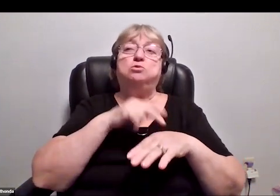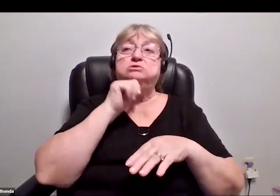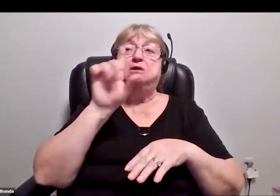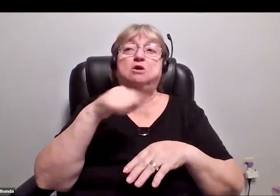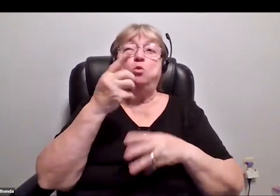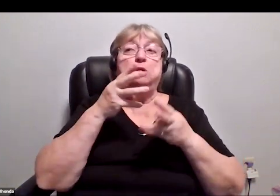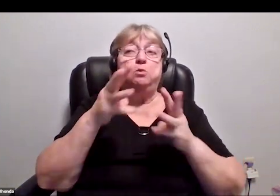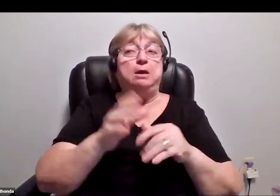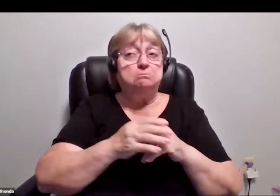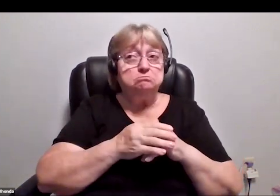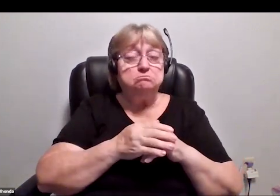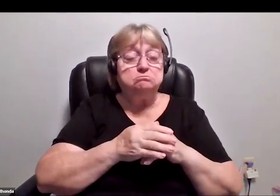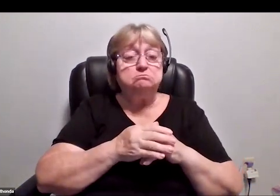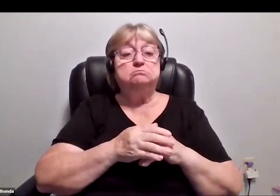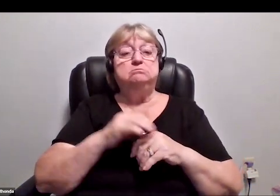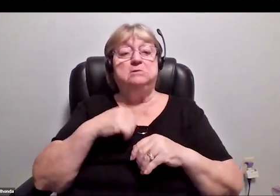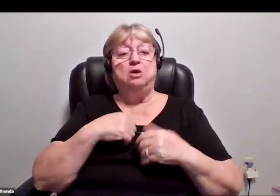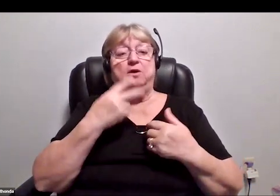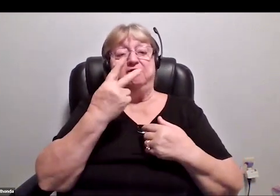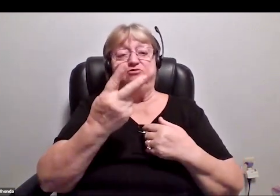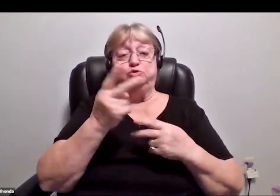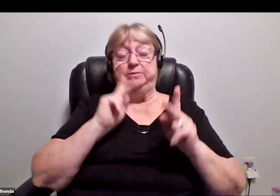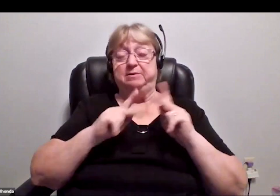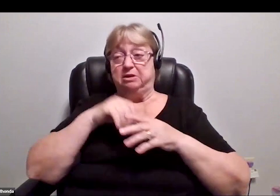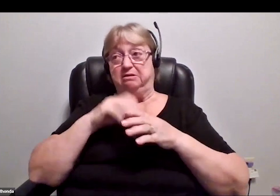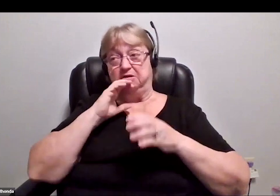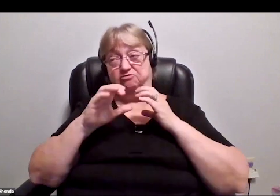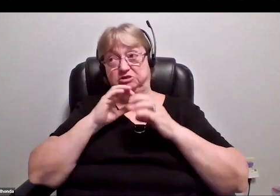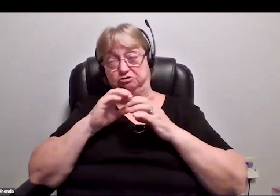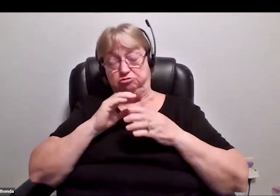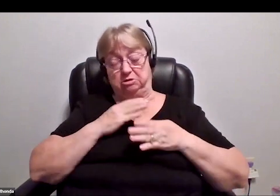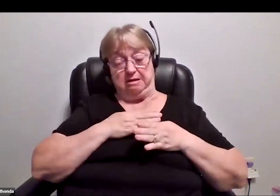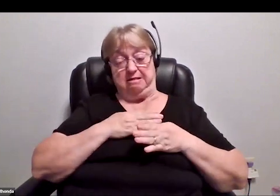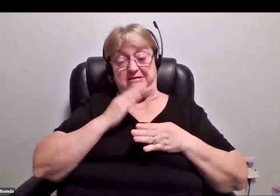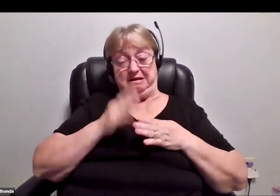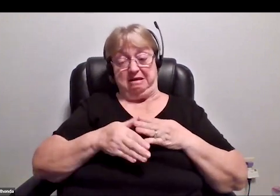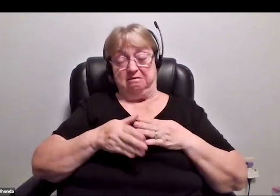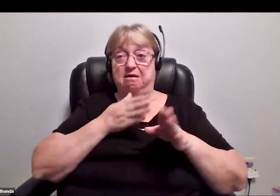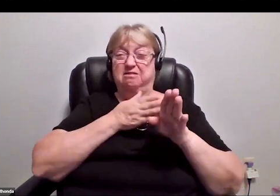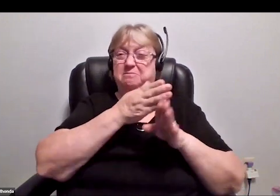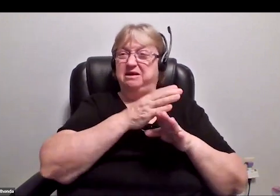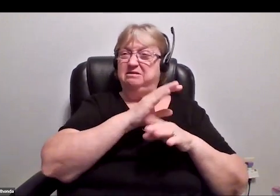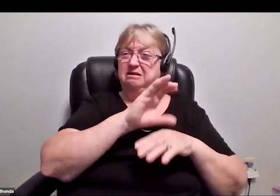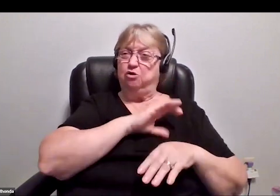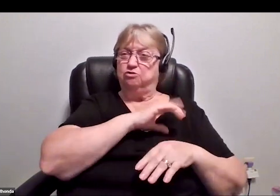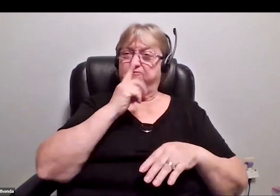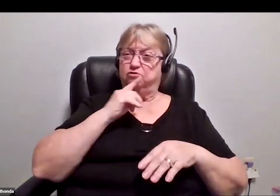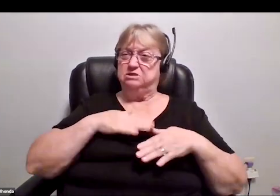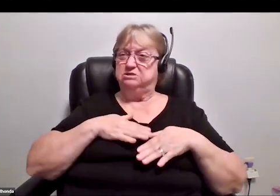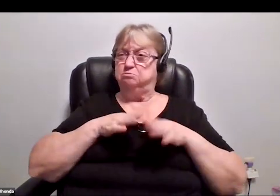Here we have two characters who were in a conversation, and at the end, the main character of this book is reflecting on this conversation,